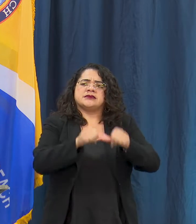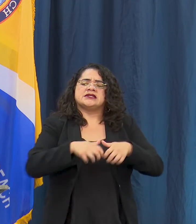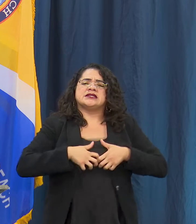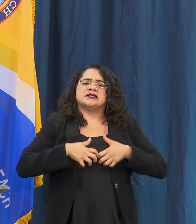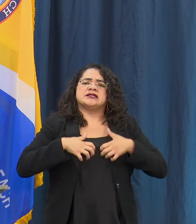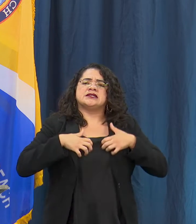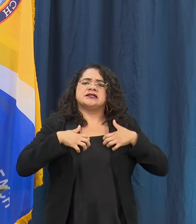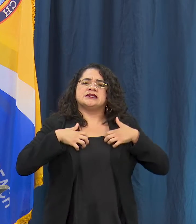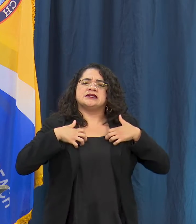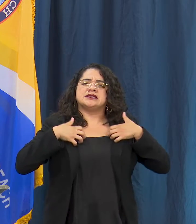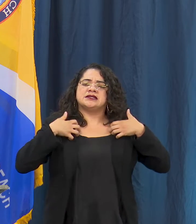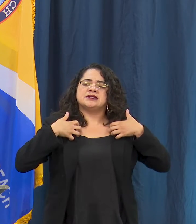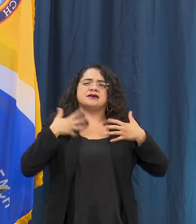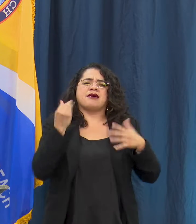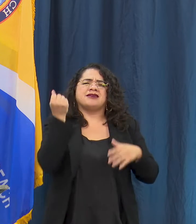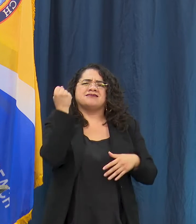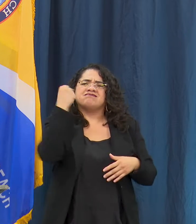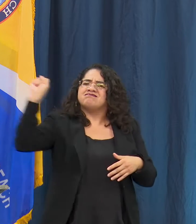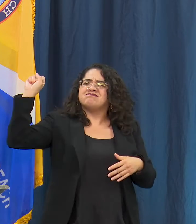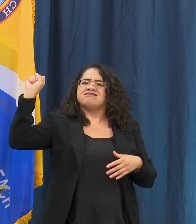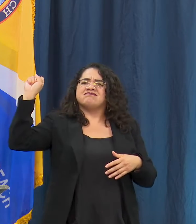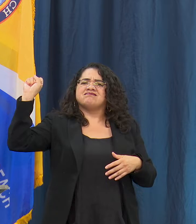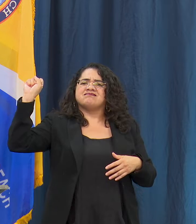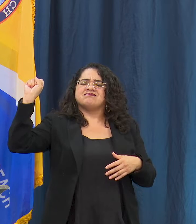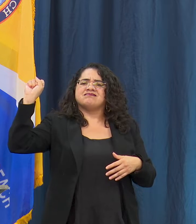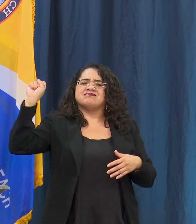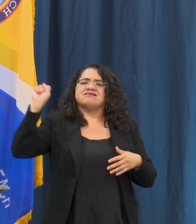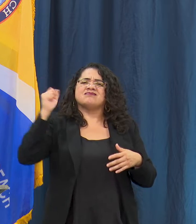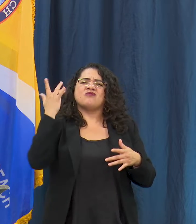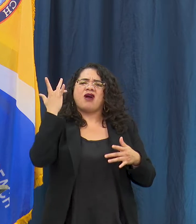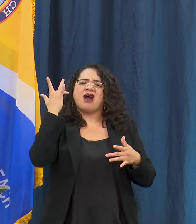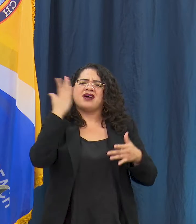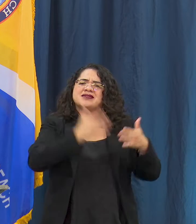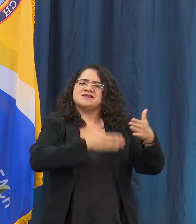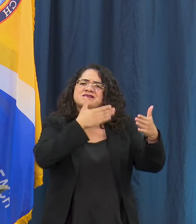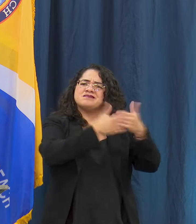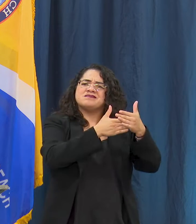country and the systemic racism in our country, it's clear that we have a long